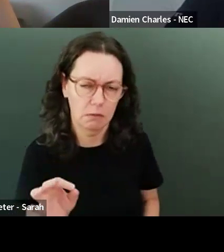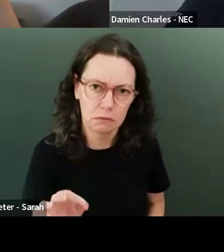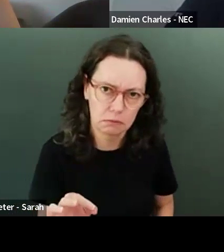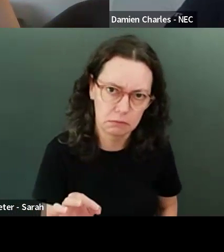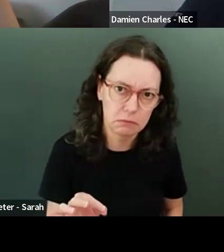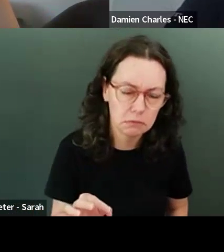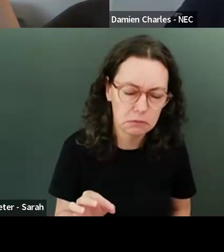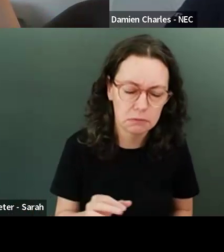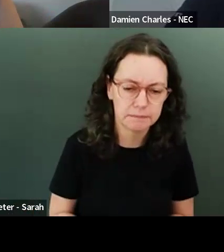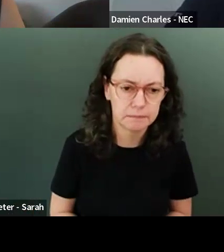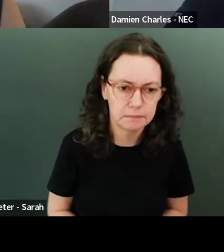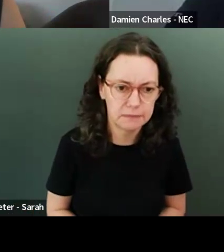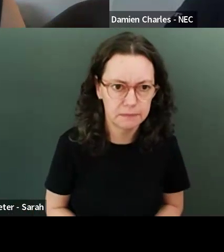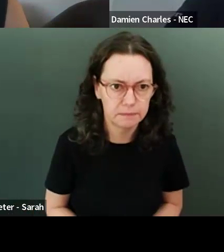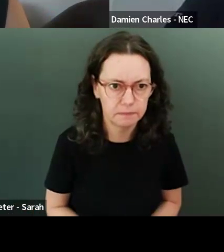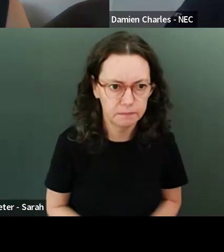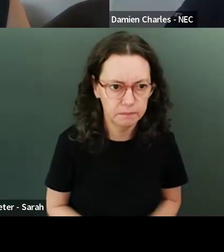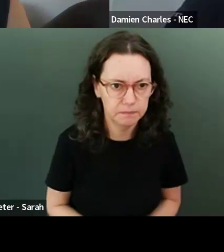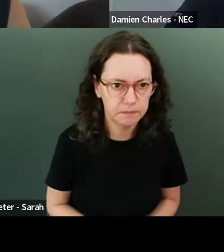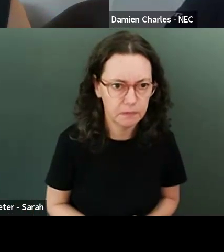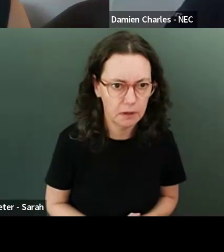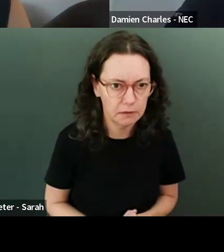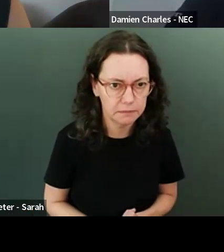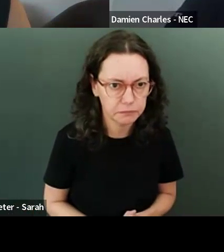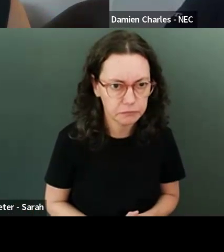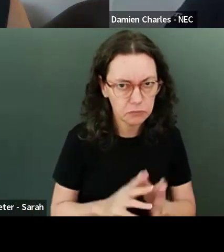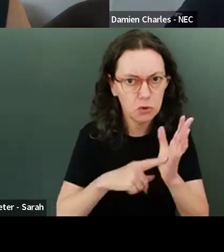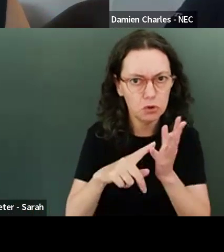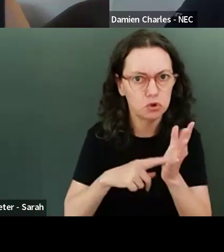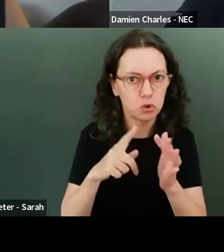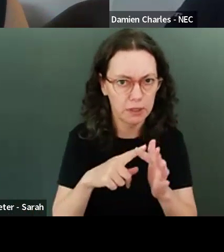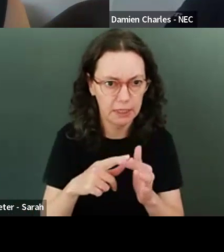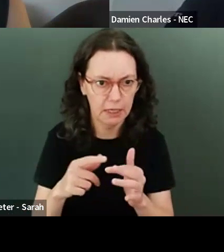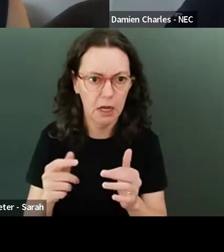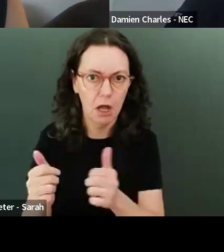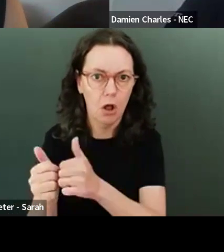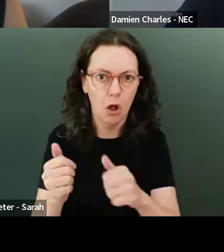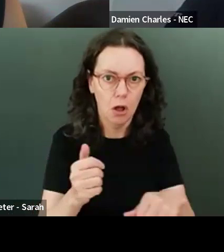good collaboration. And that funding or